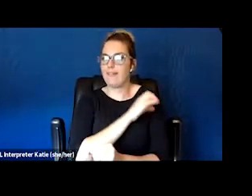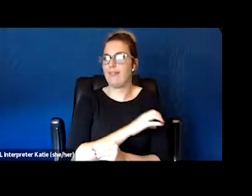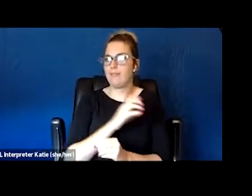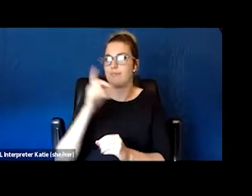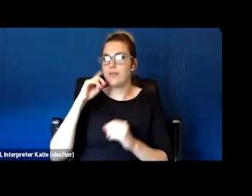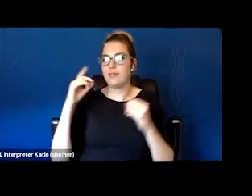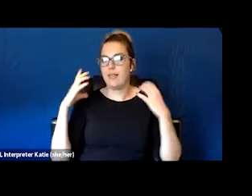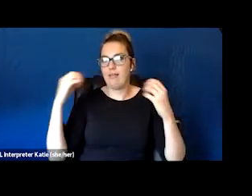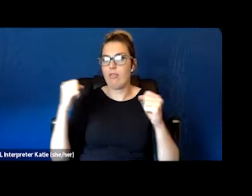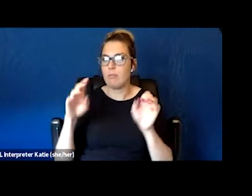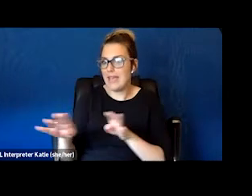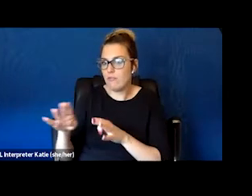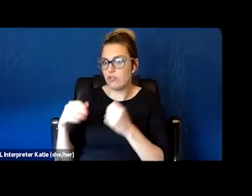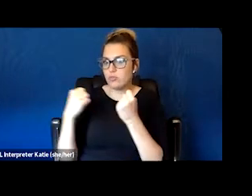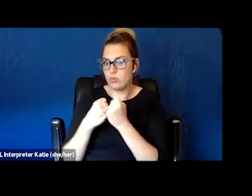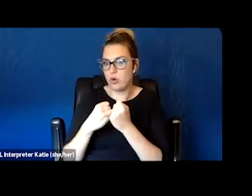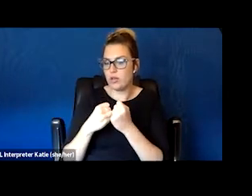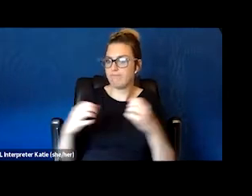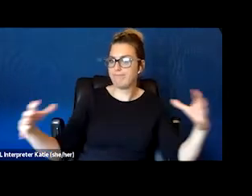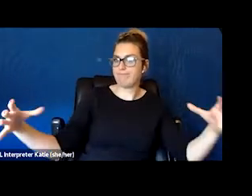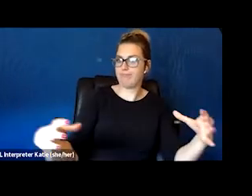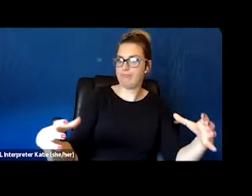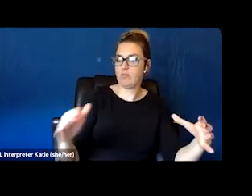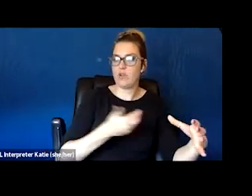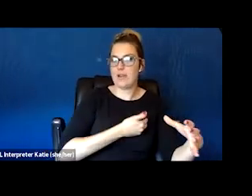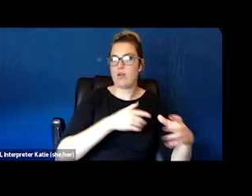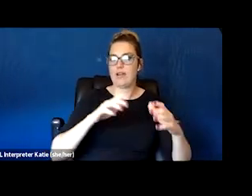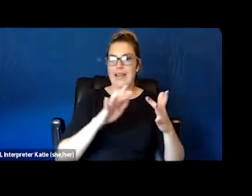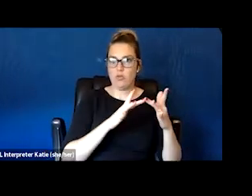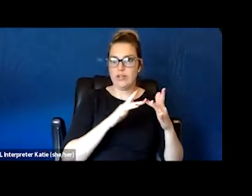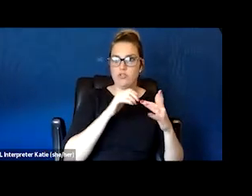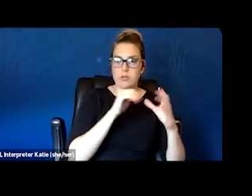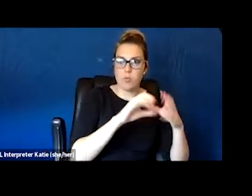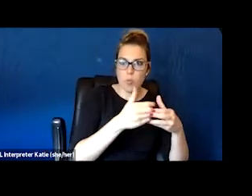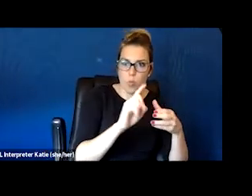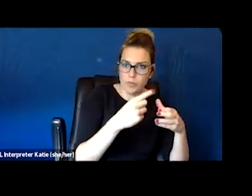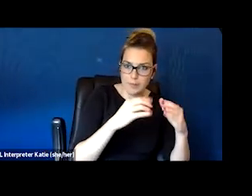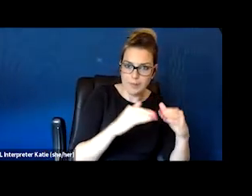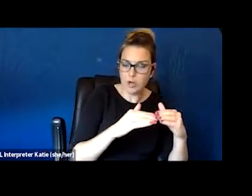And it's really informed our future models of outreach. So although we weren't able to continue on